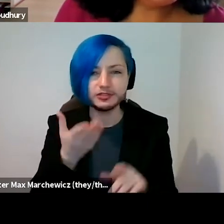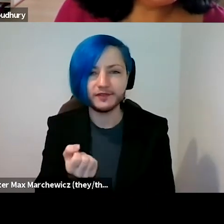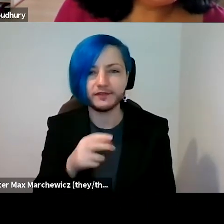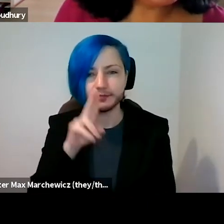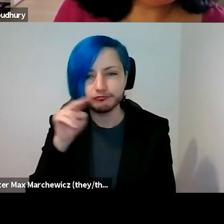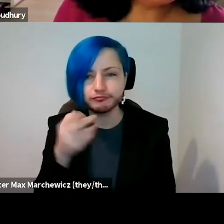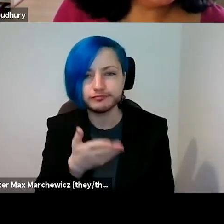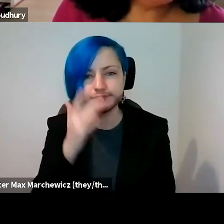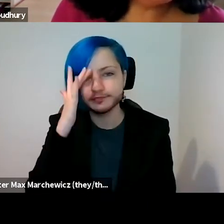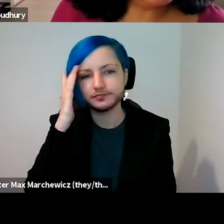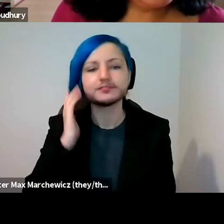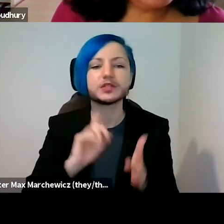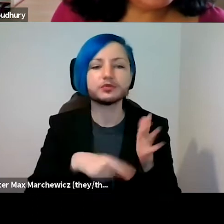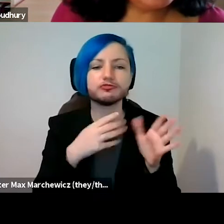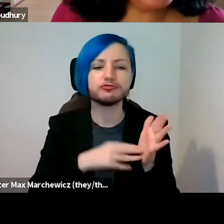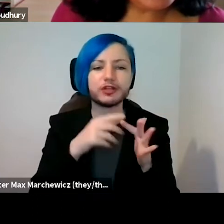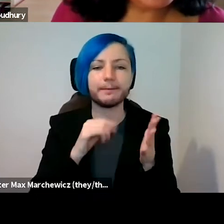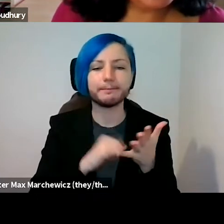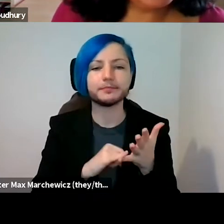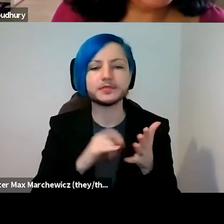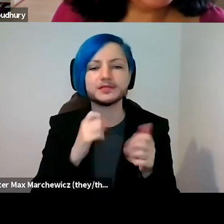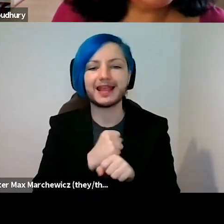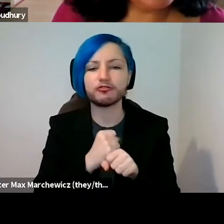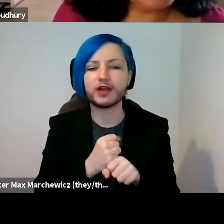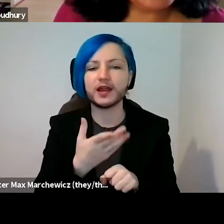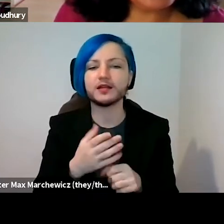It's James Gillray's The Leadenhall Volunteer,